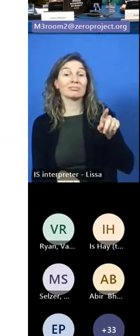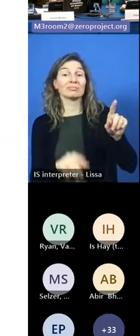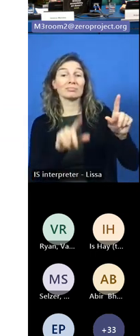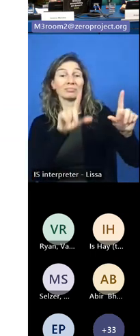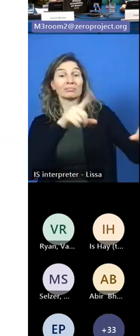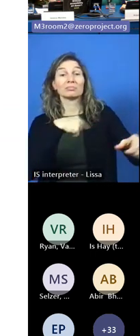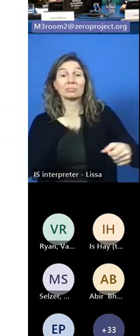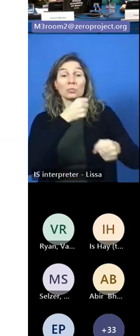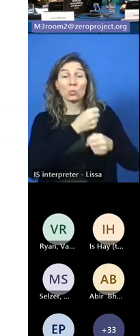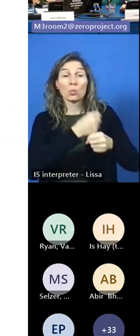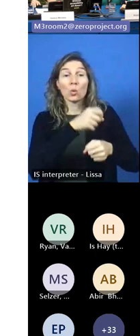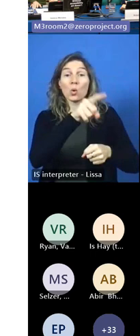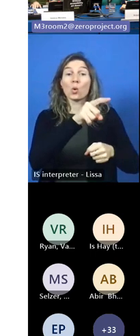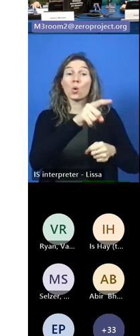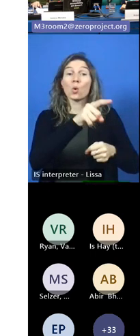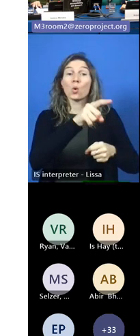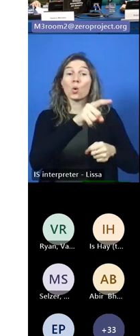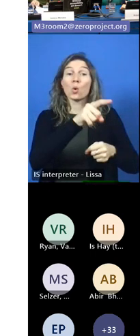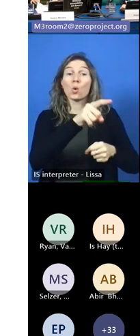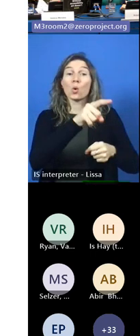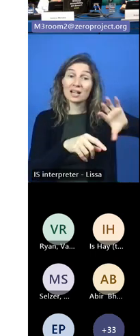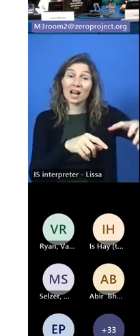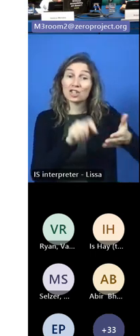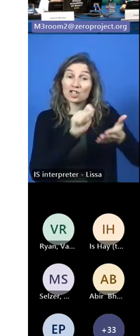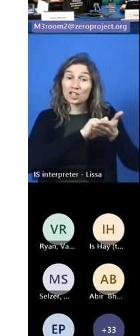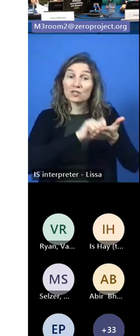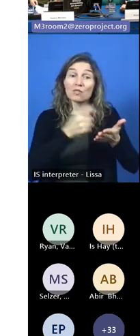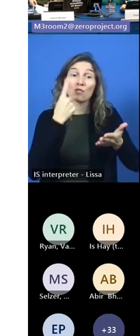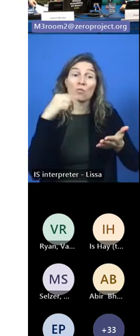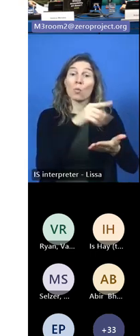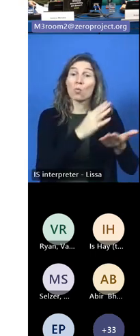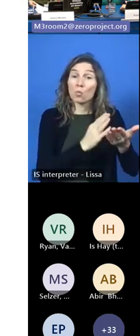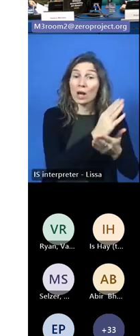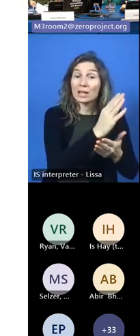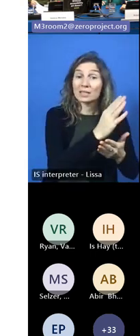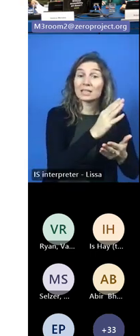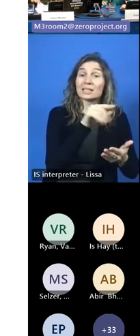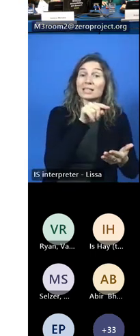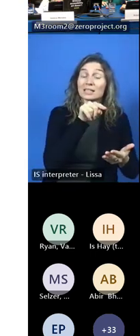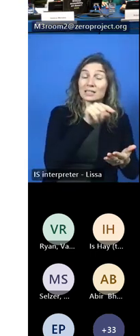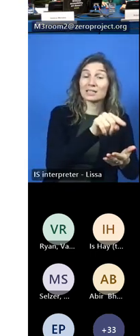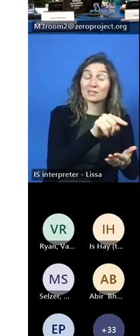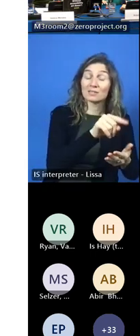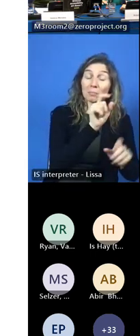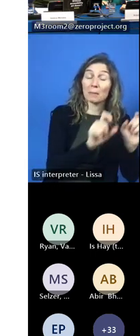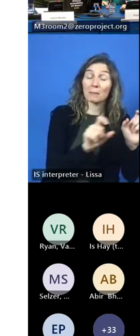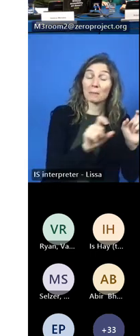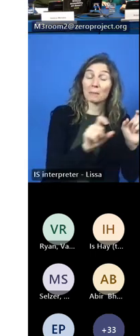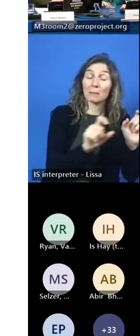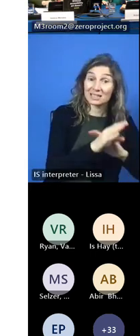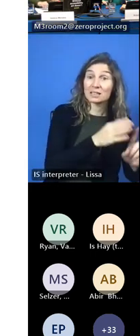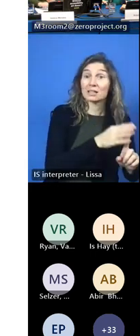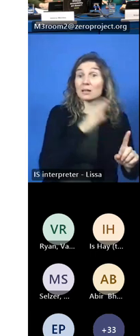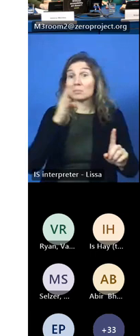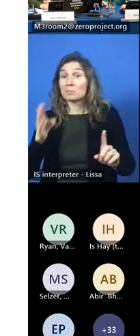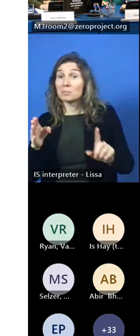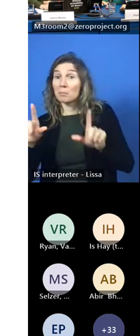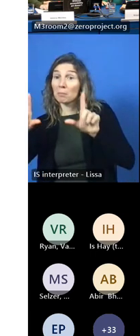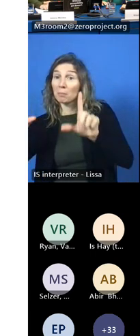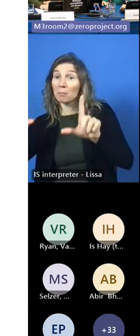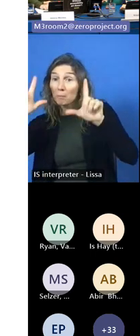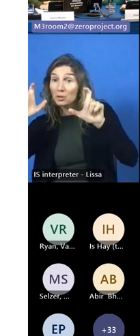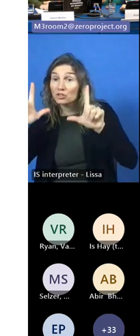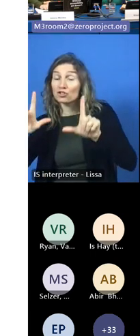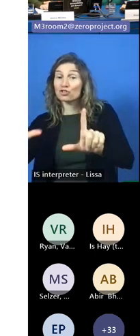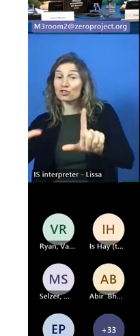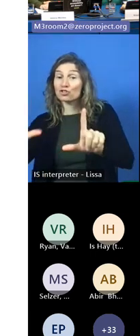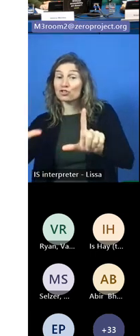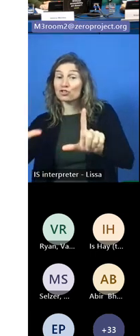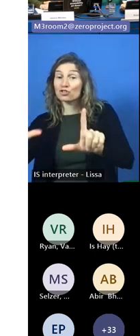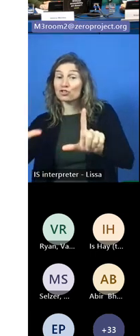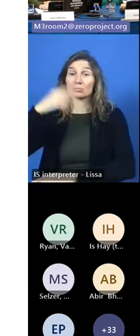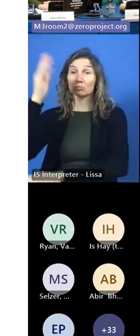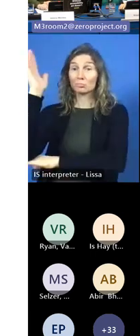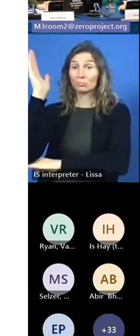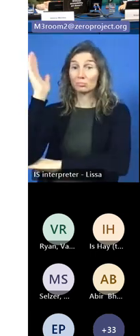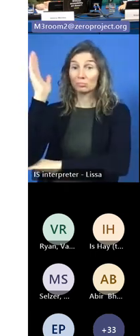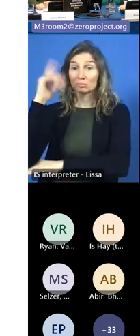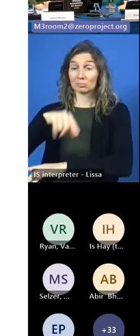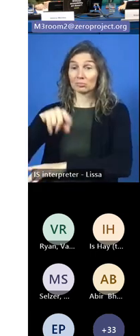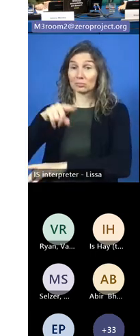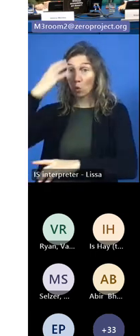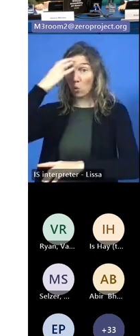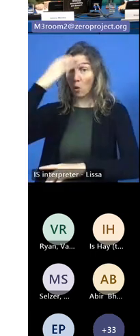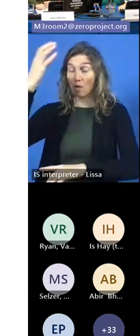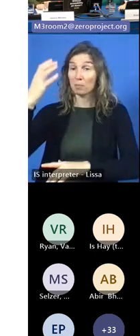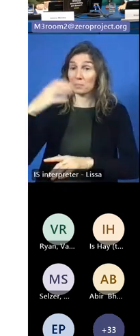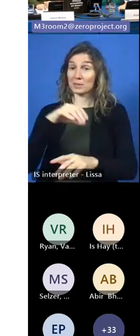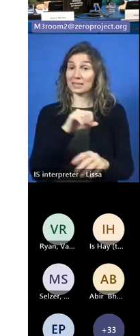of Persons with Disabilities Brazil and I'm also giving a speech at the Senate.